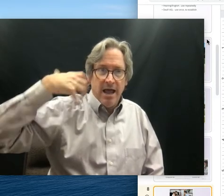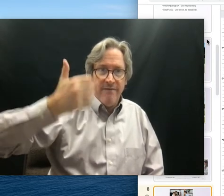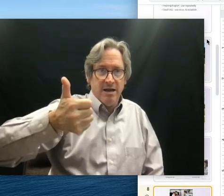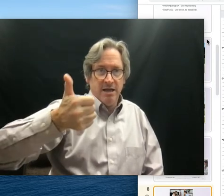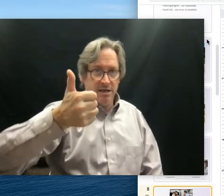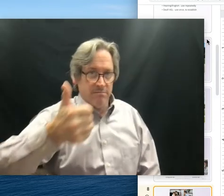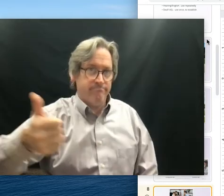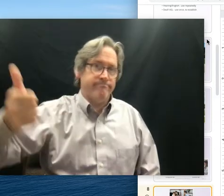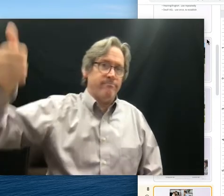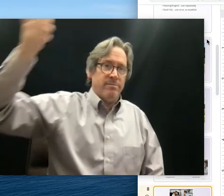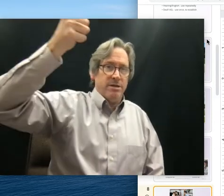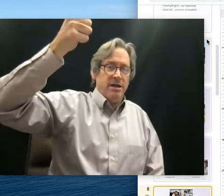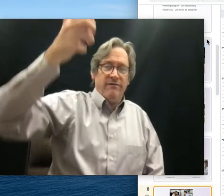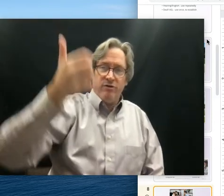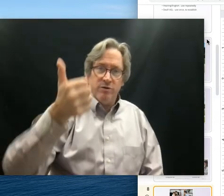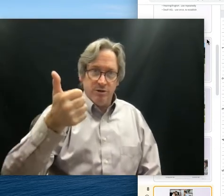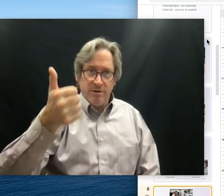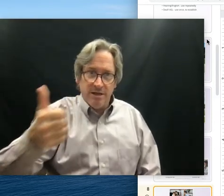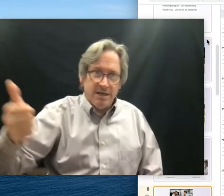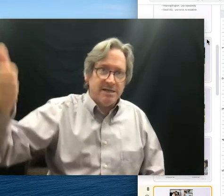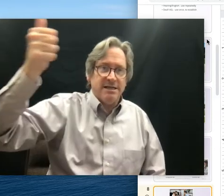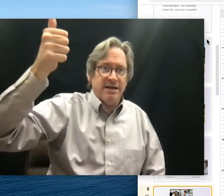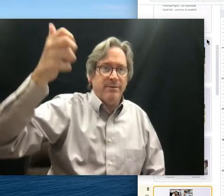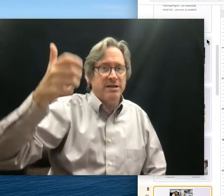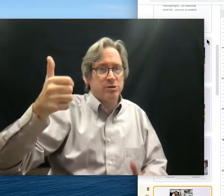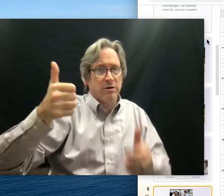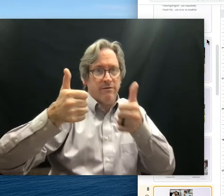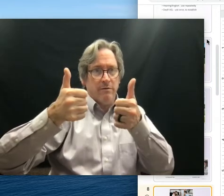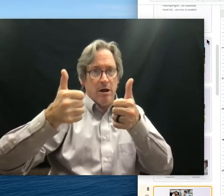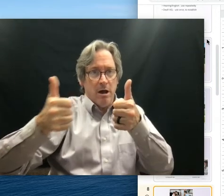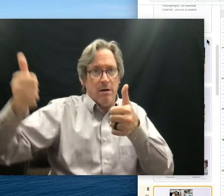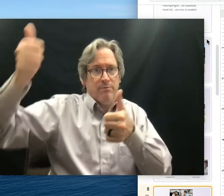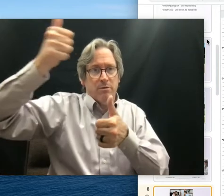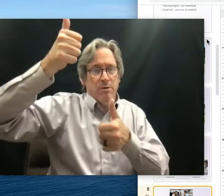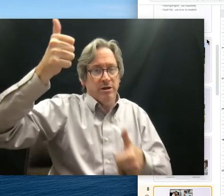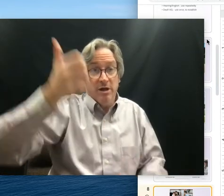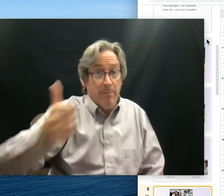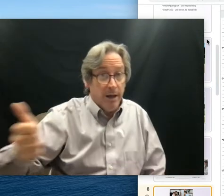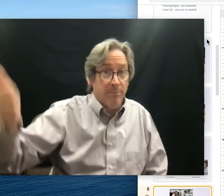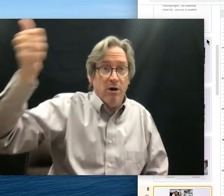and then if you do this it means sort of uh promoted the big boss